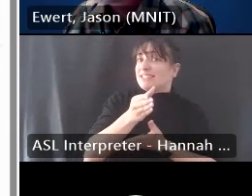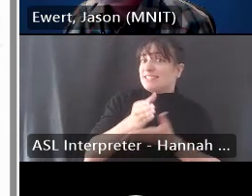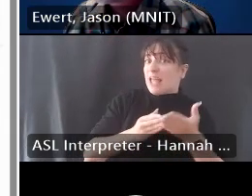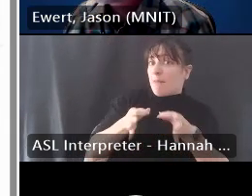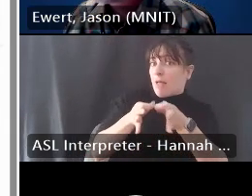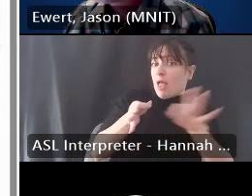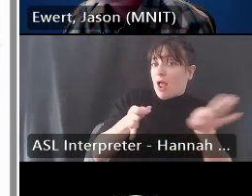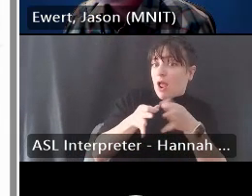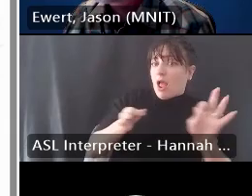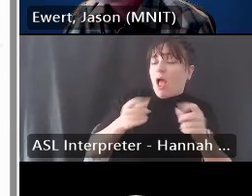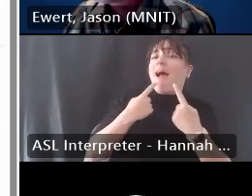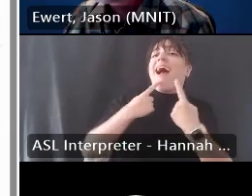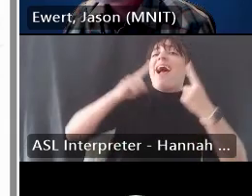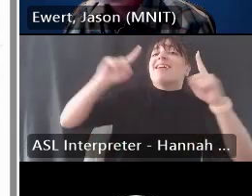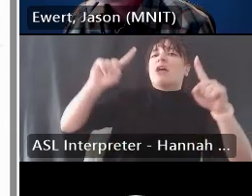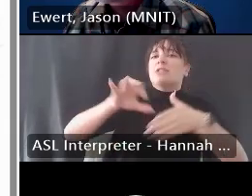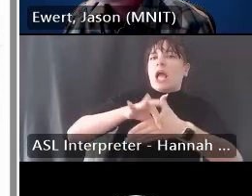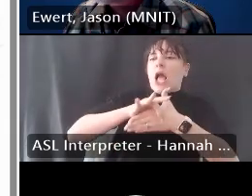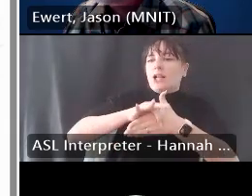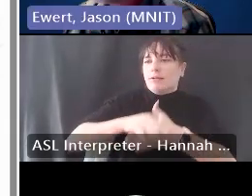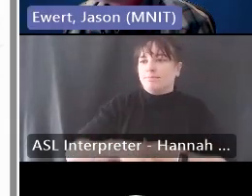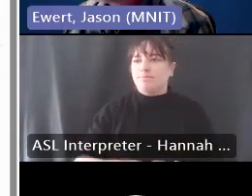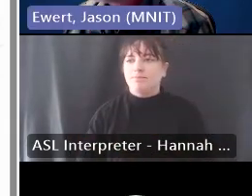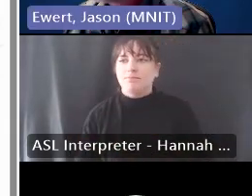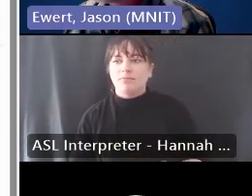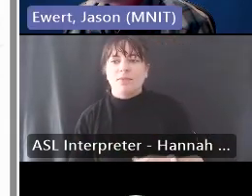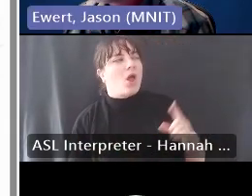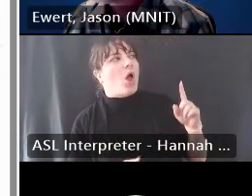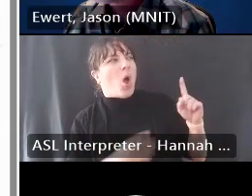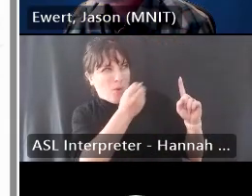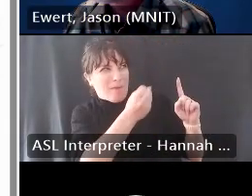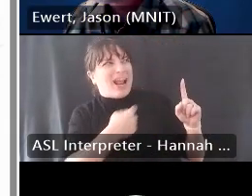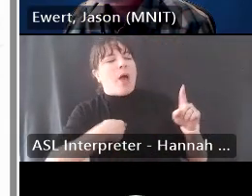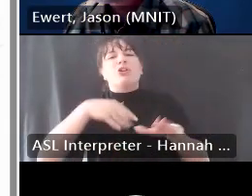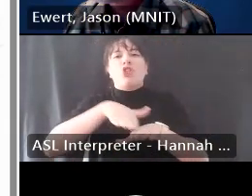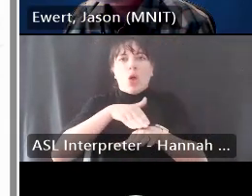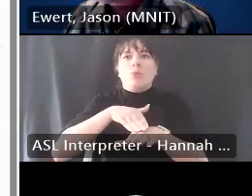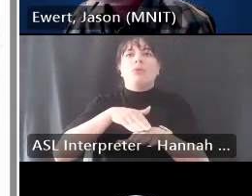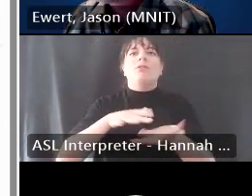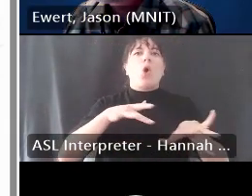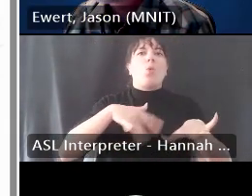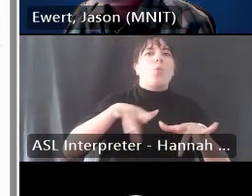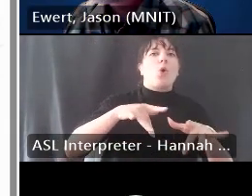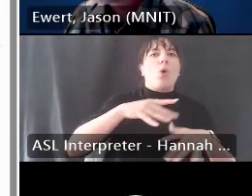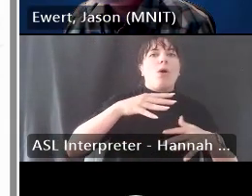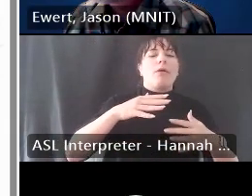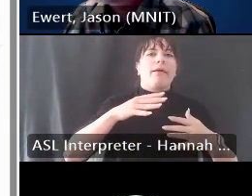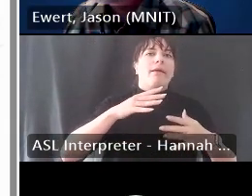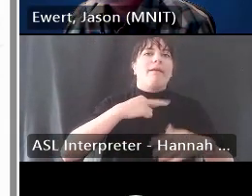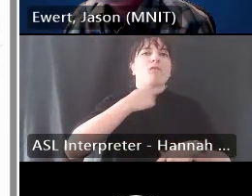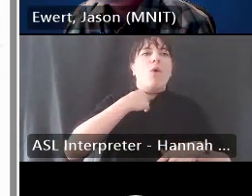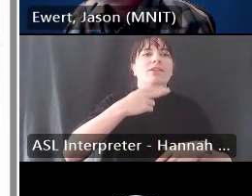and I'm going to slow the speech rate down. OK. Slower, slower, slower slower, slower. OK, there you go.